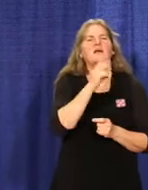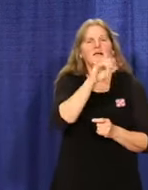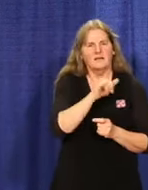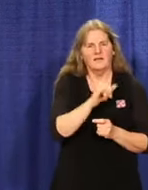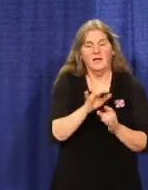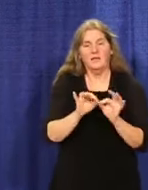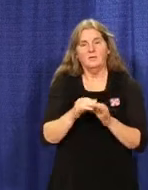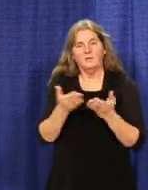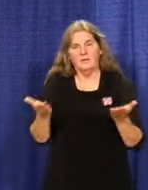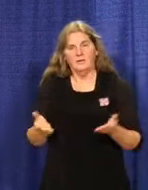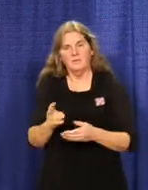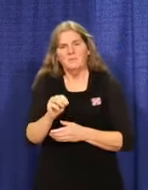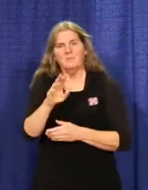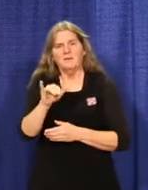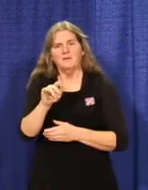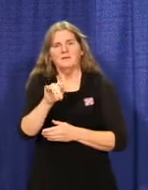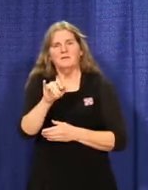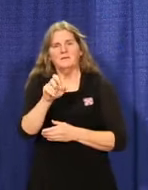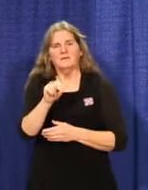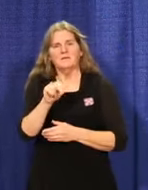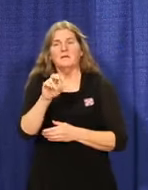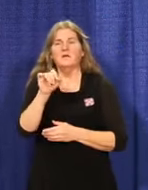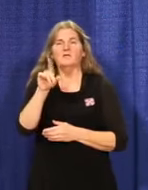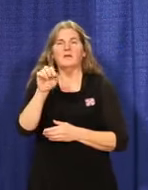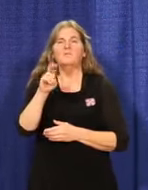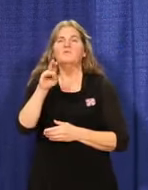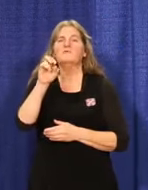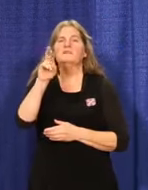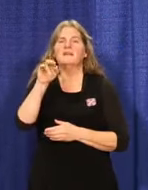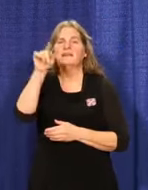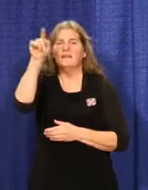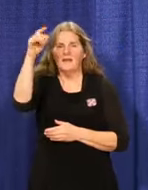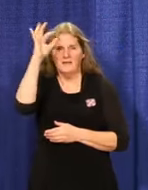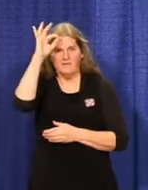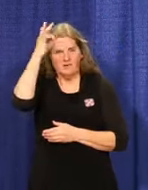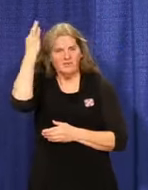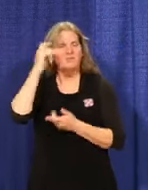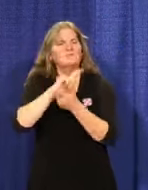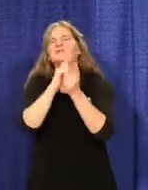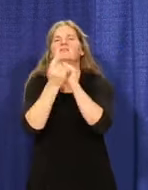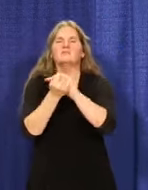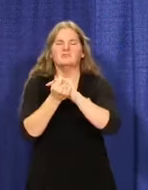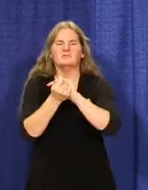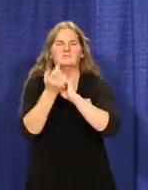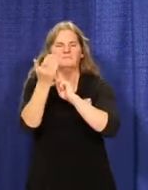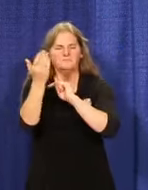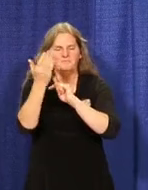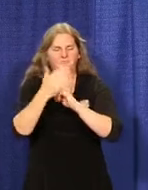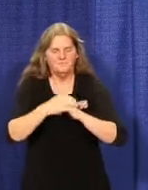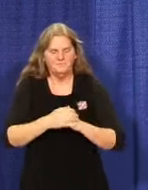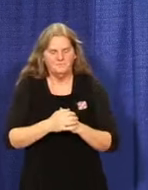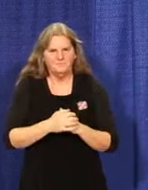and Andre Bourcier from French language services directorate will provide French language translation. Following our speakers we will